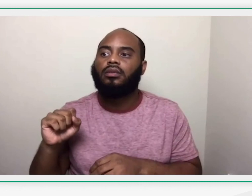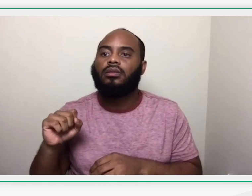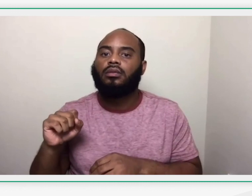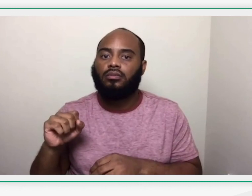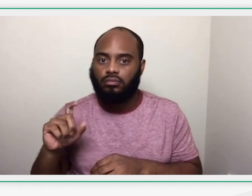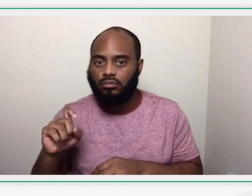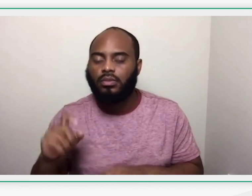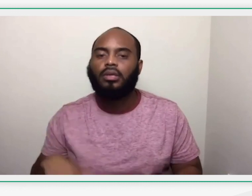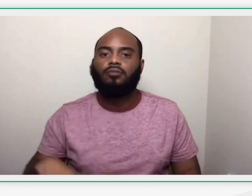The response is yes.